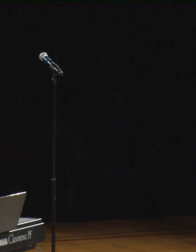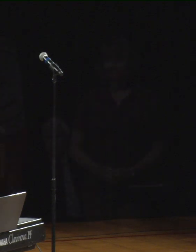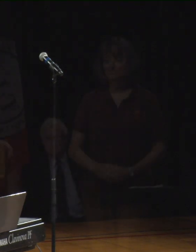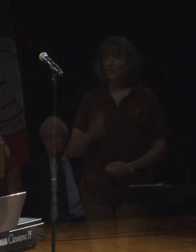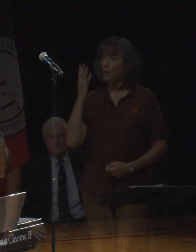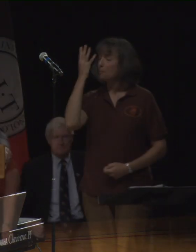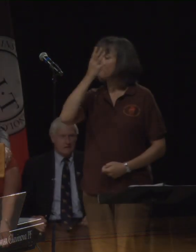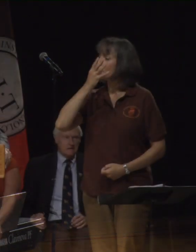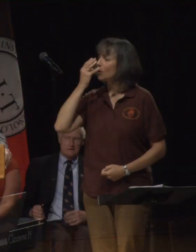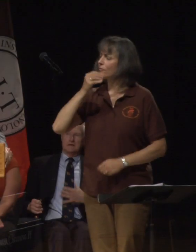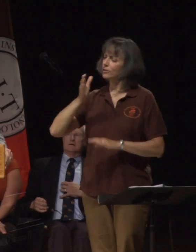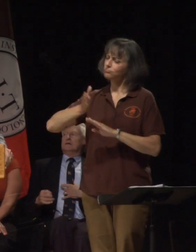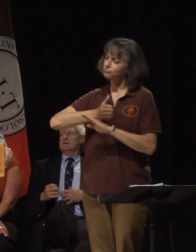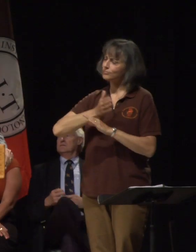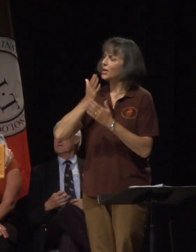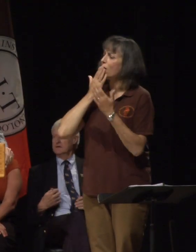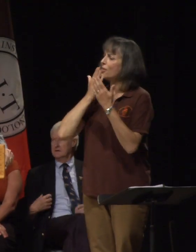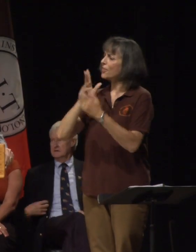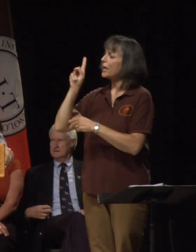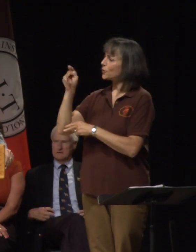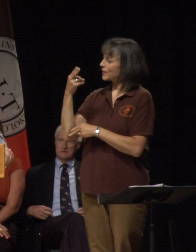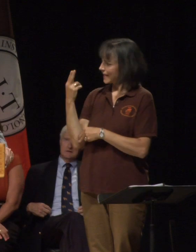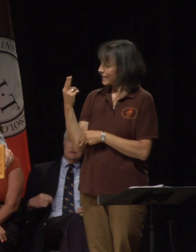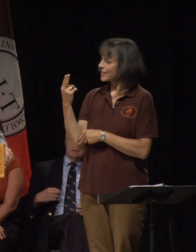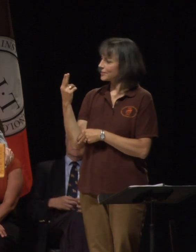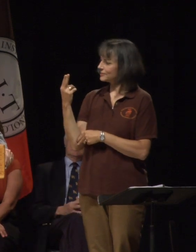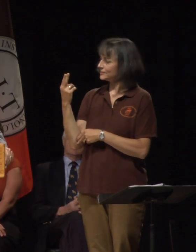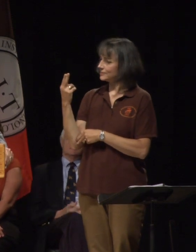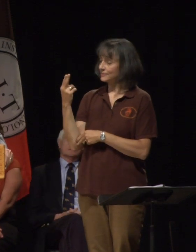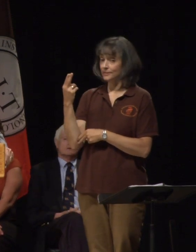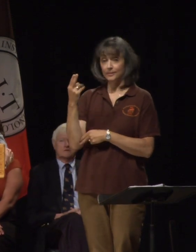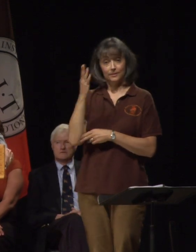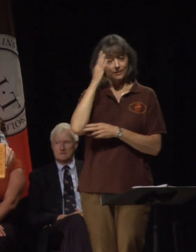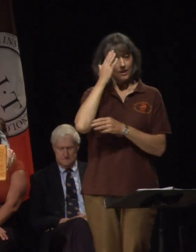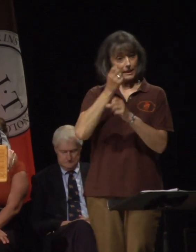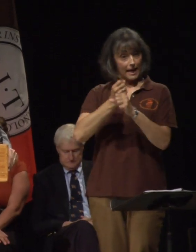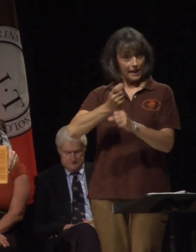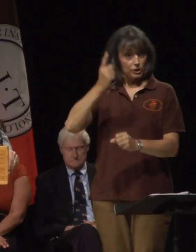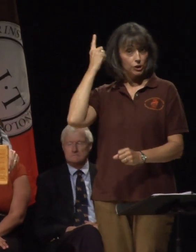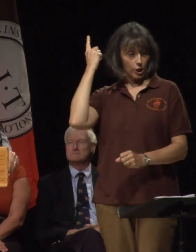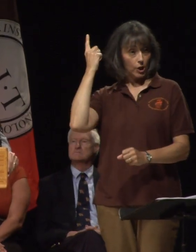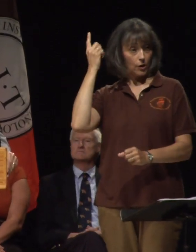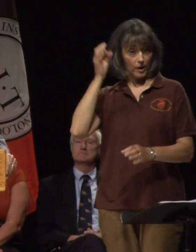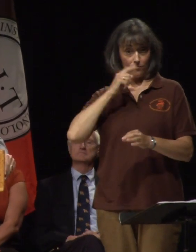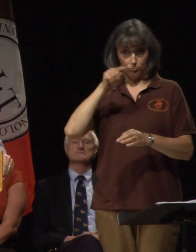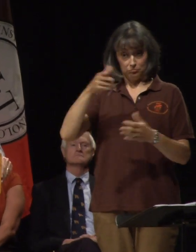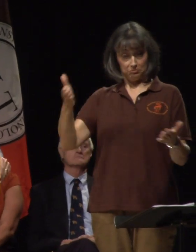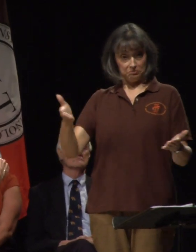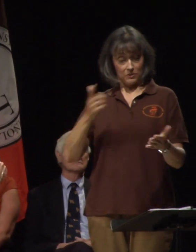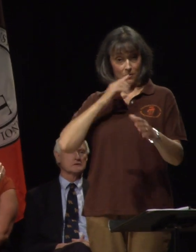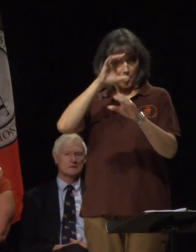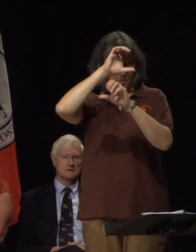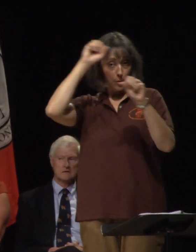ABSOLUTELY BEAUTIFUL. THANK YOU, KEITH. LAST YEAR THOSE OF YOU WHO ATTENDED THE PRESIDENT'S REMARKS